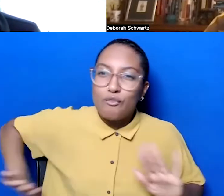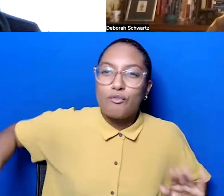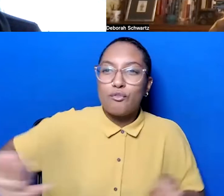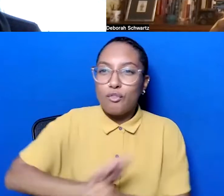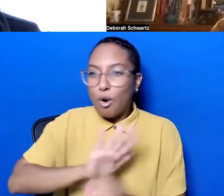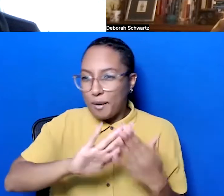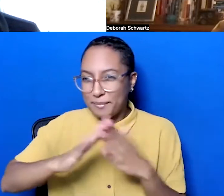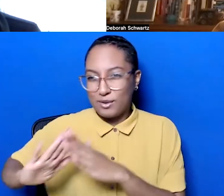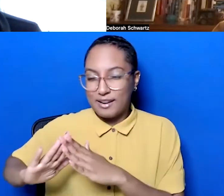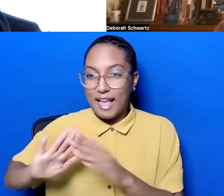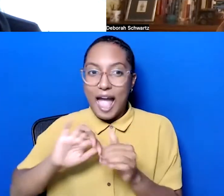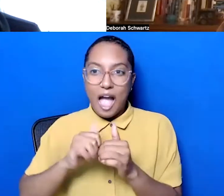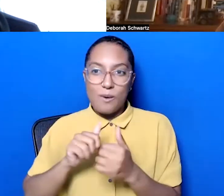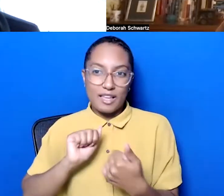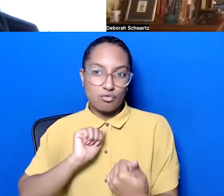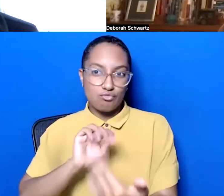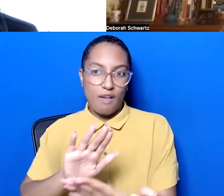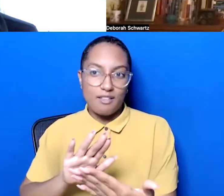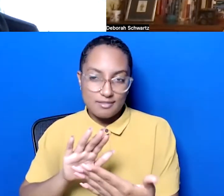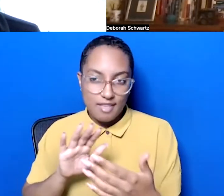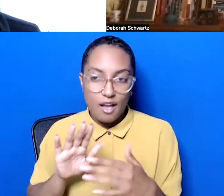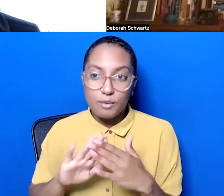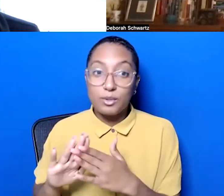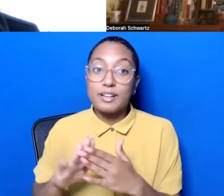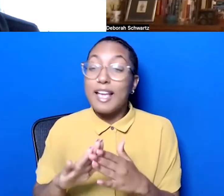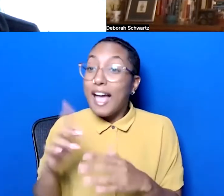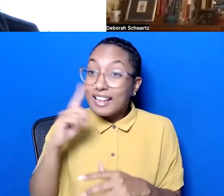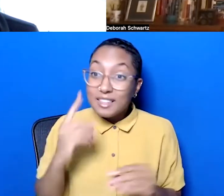them and I think more museums have to do that, especially as their neighborhoods are changing,